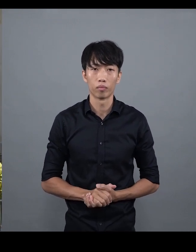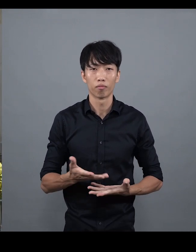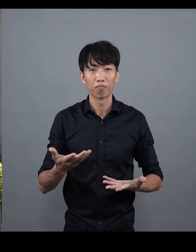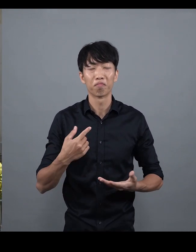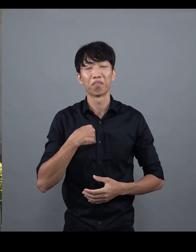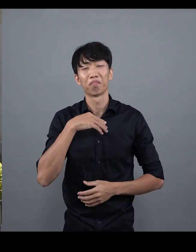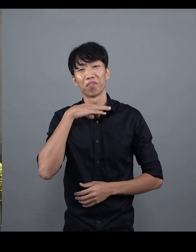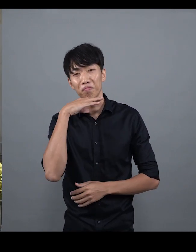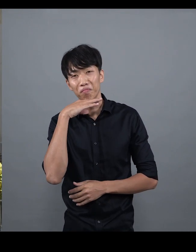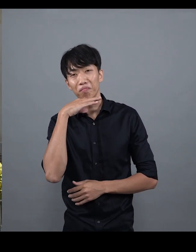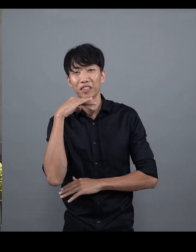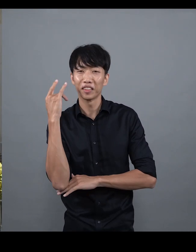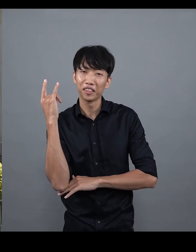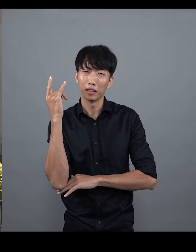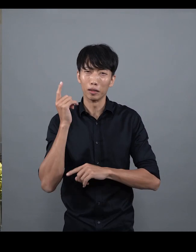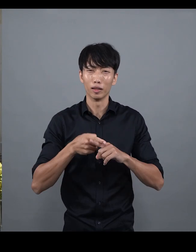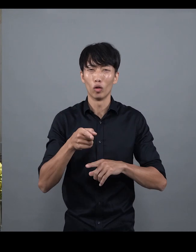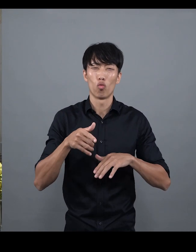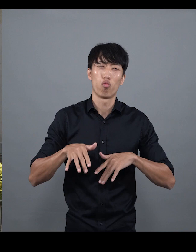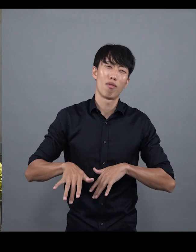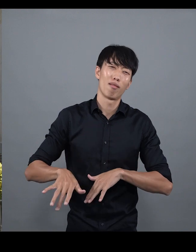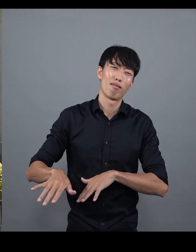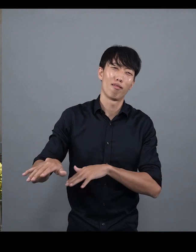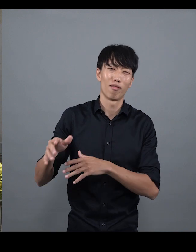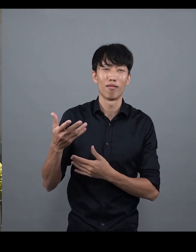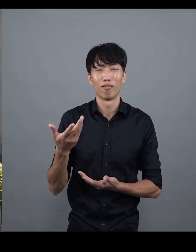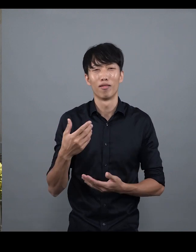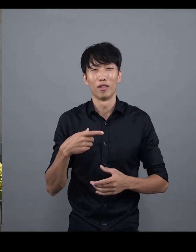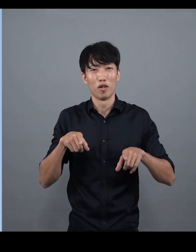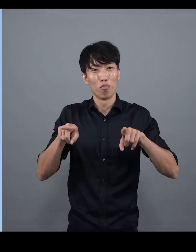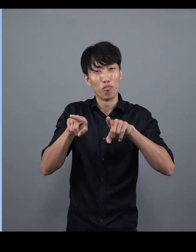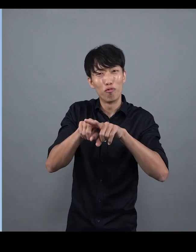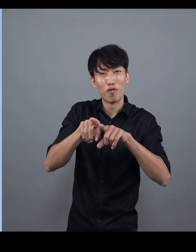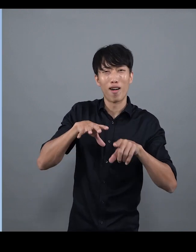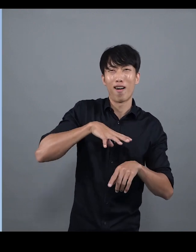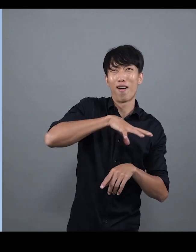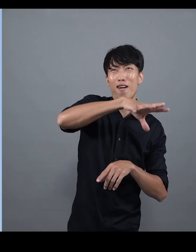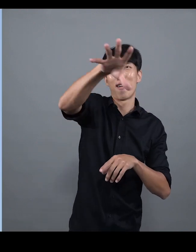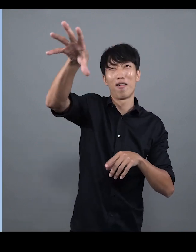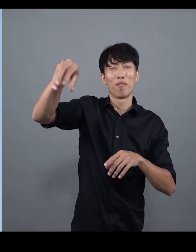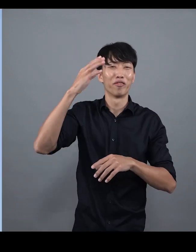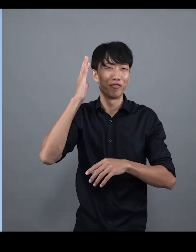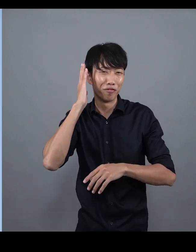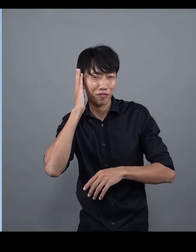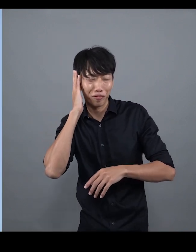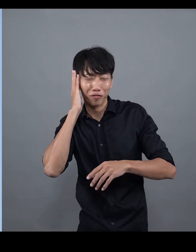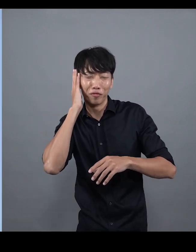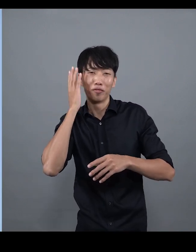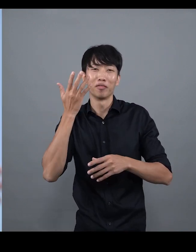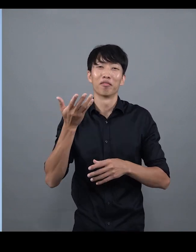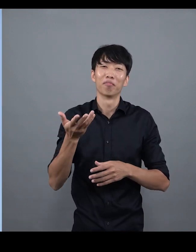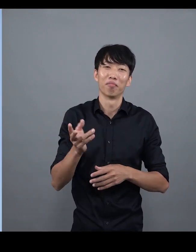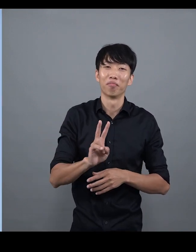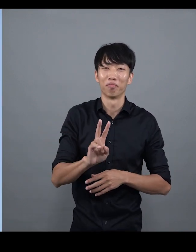While I was waiting, a romantic idea came to me which was to stay up with this group of people until they slowly went to bed